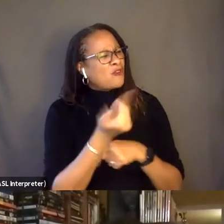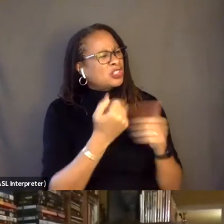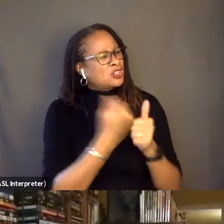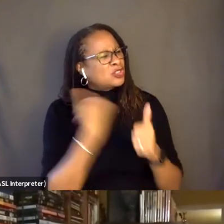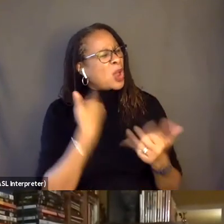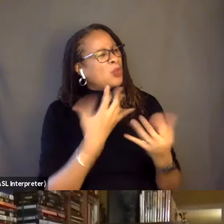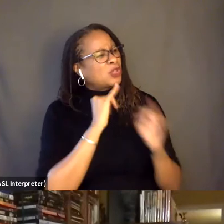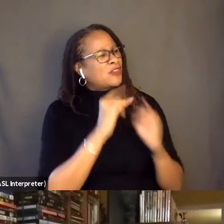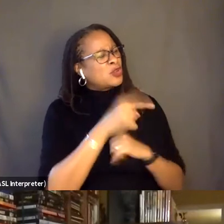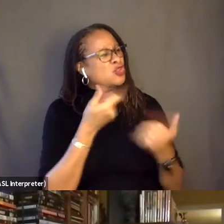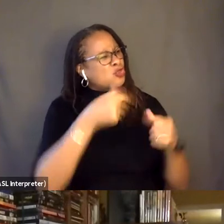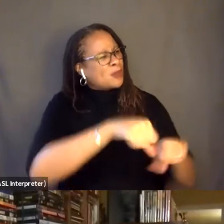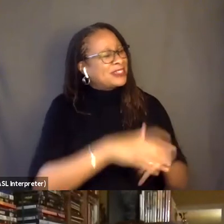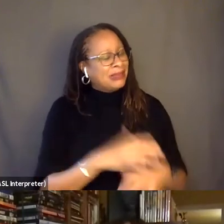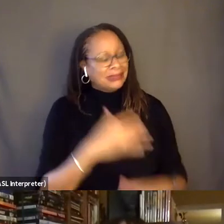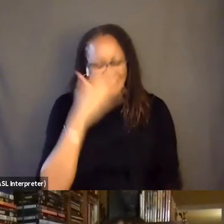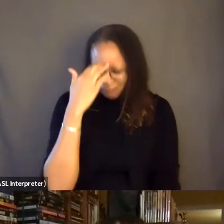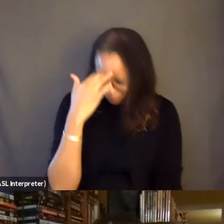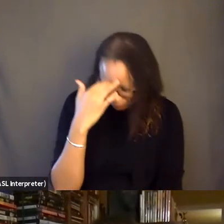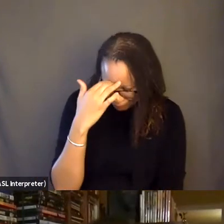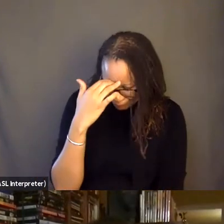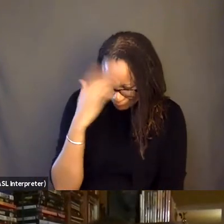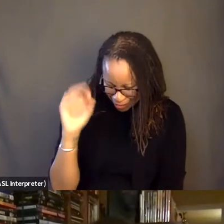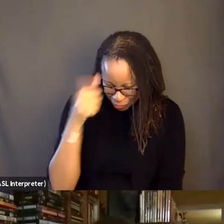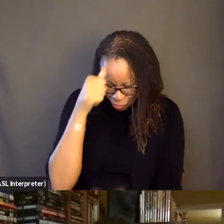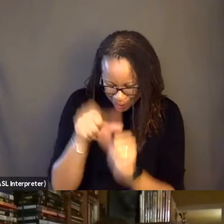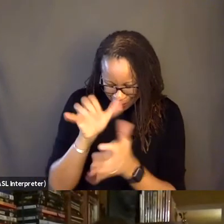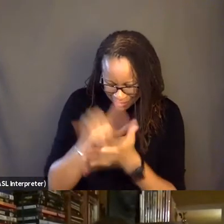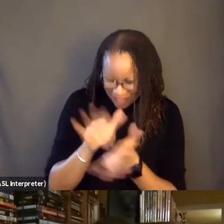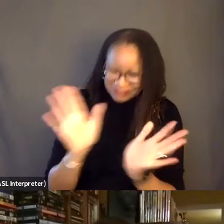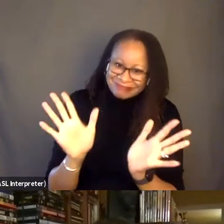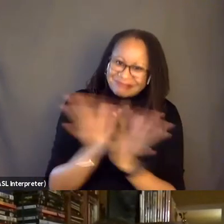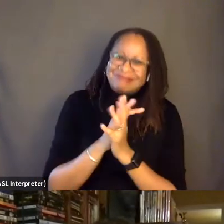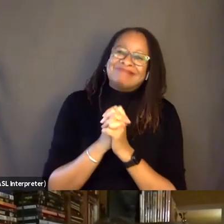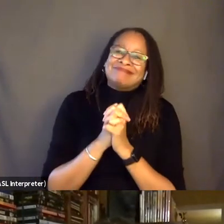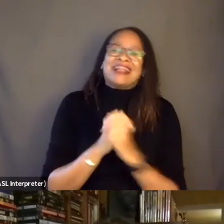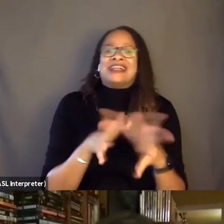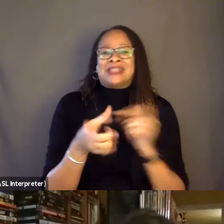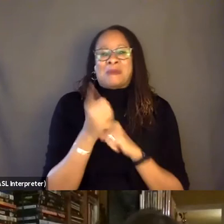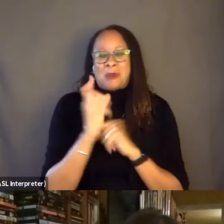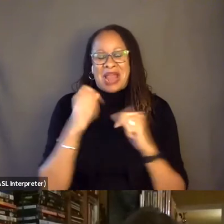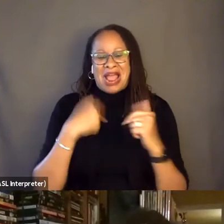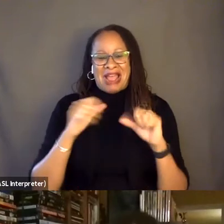And I'm like, "Oh my God, the woman's remembering!" And so there was a moment, like of course I can like, pretend I forgot.